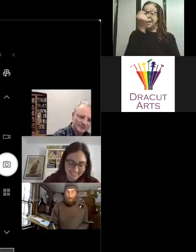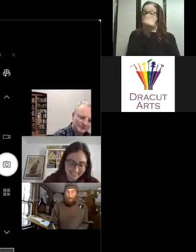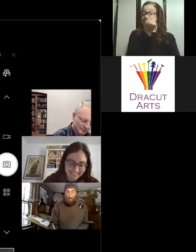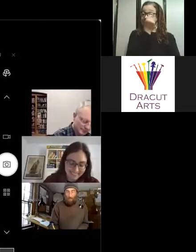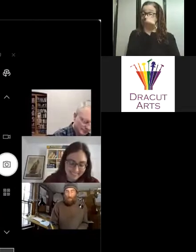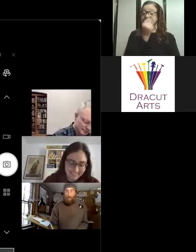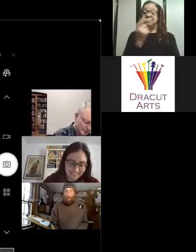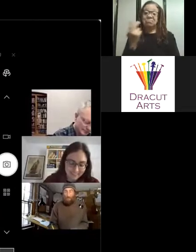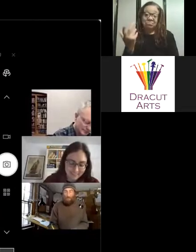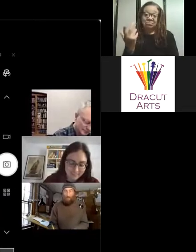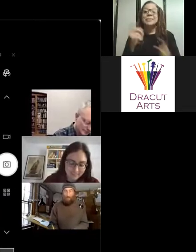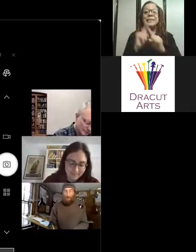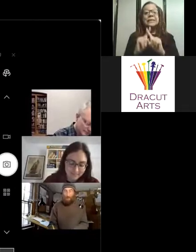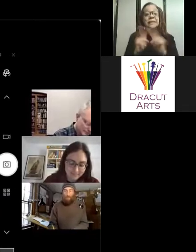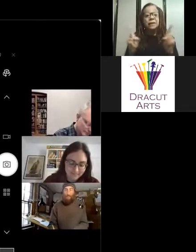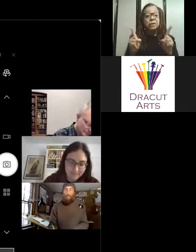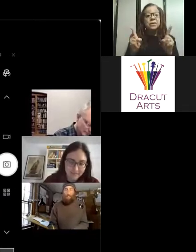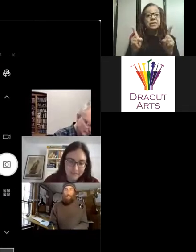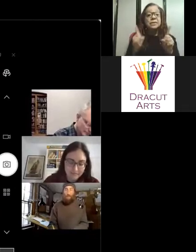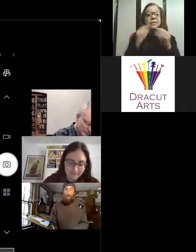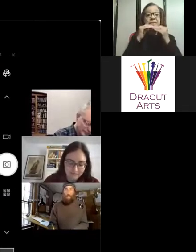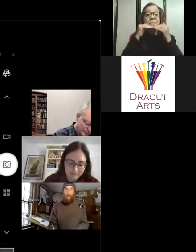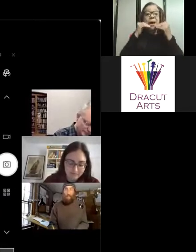it's a very different smile, that's the same curved line,